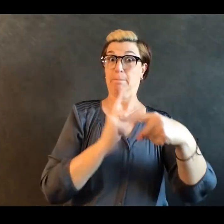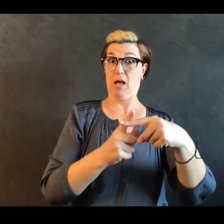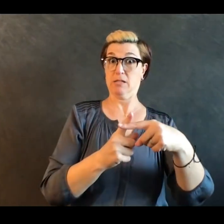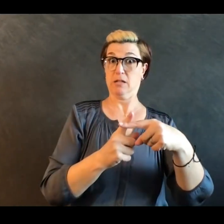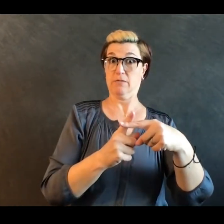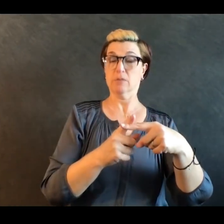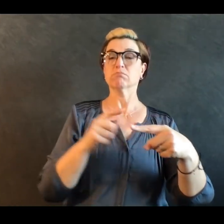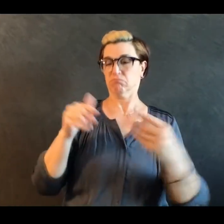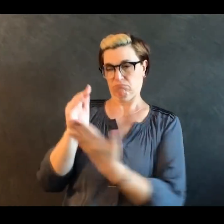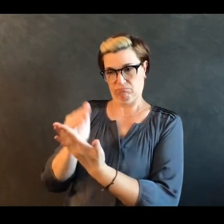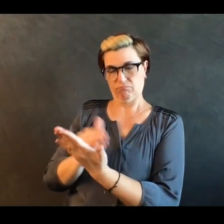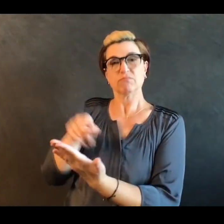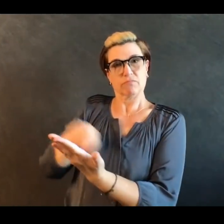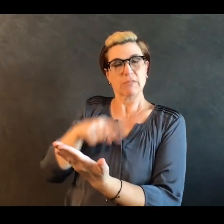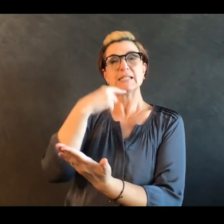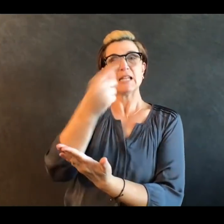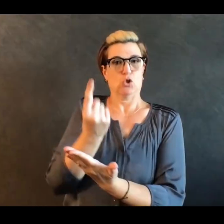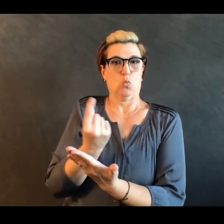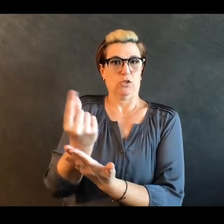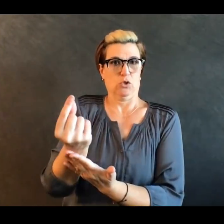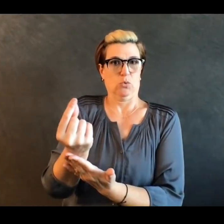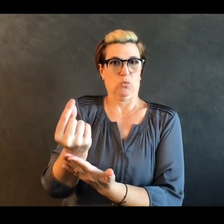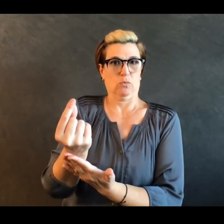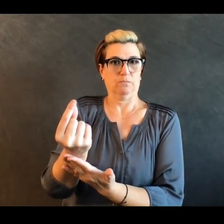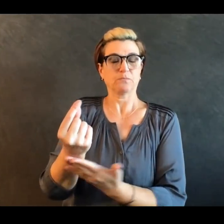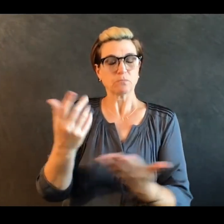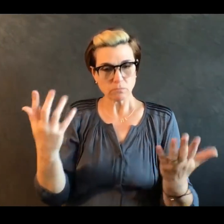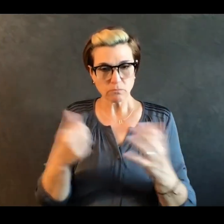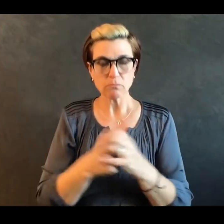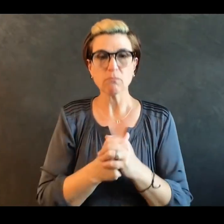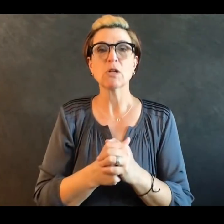authorities to do everything they can to balance the demand of keeping our